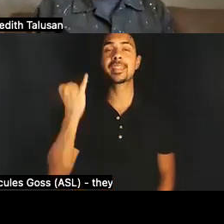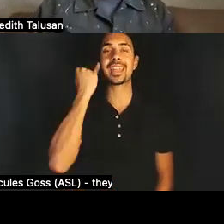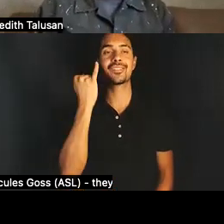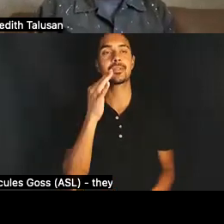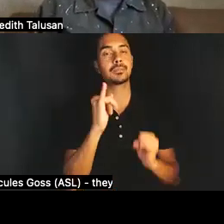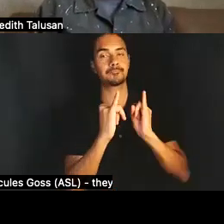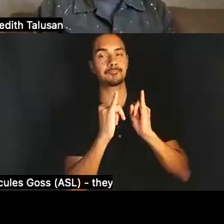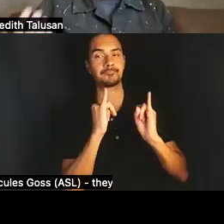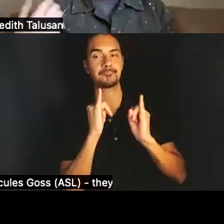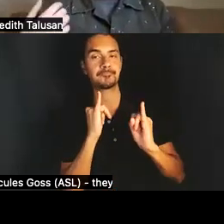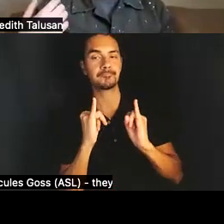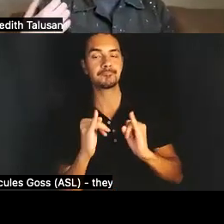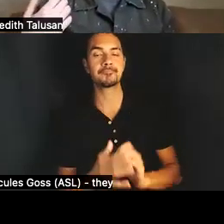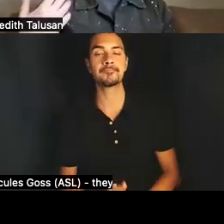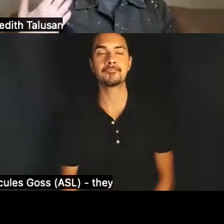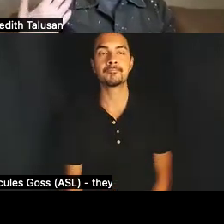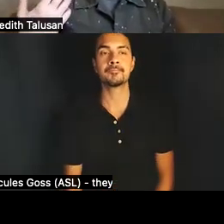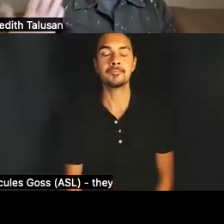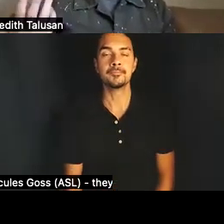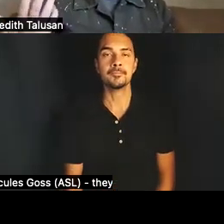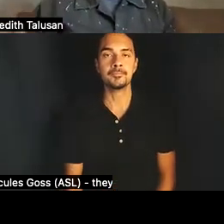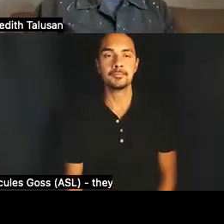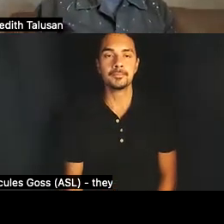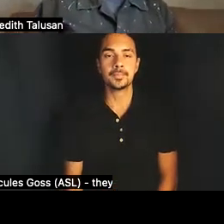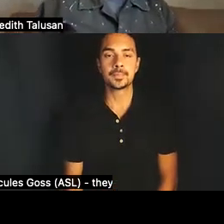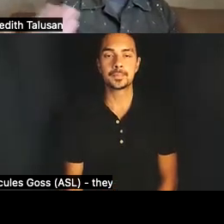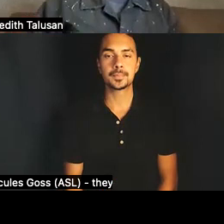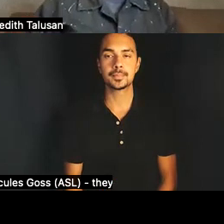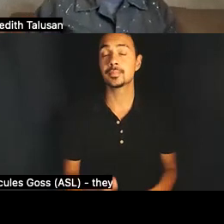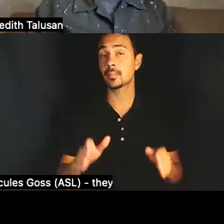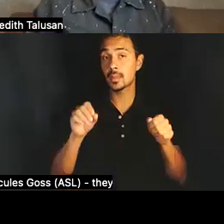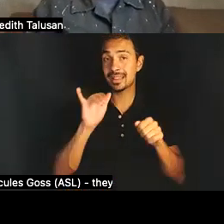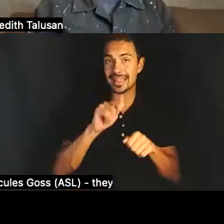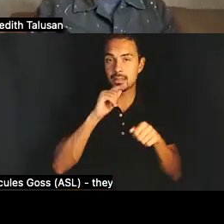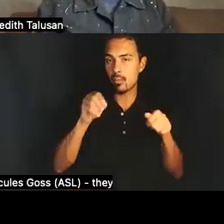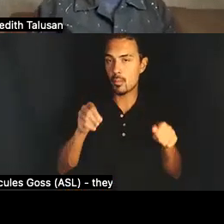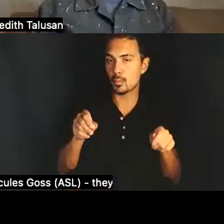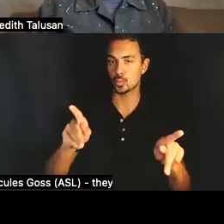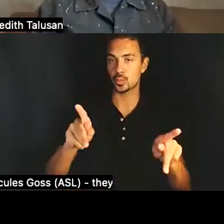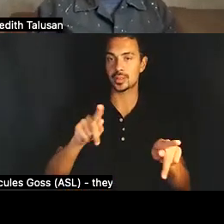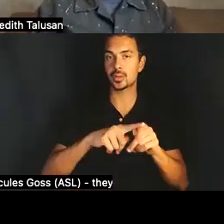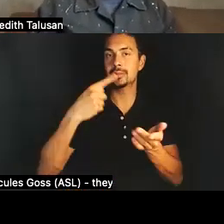or if you are being interviewed for something.